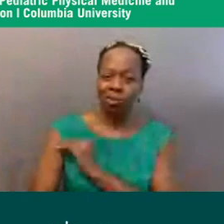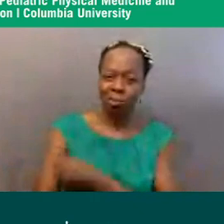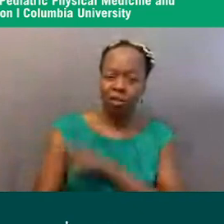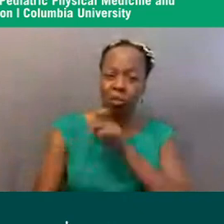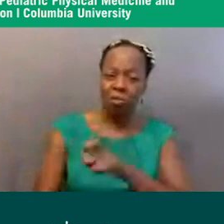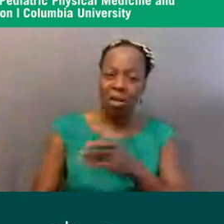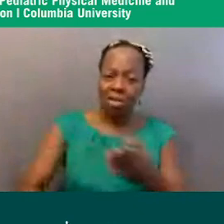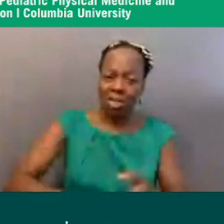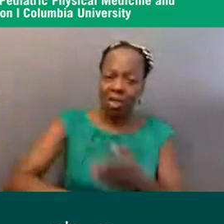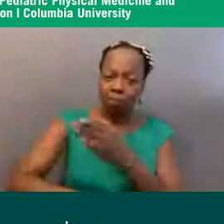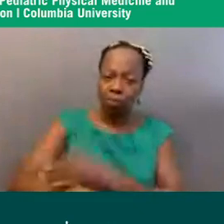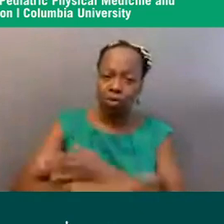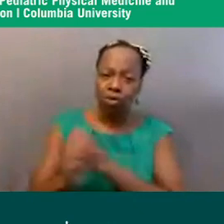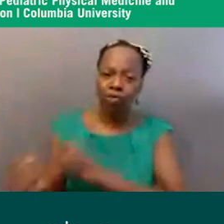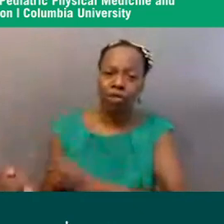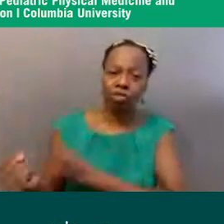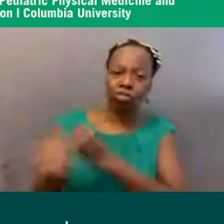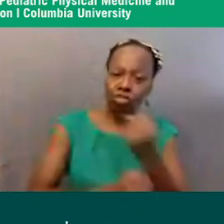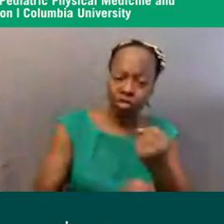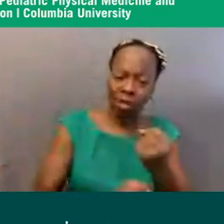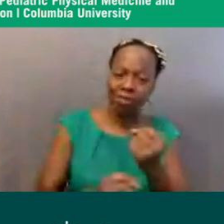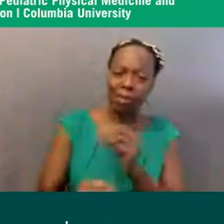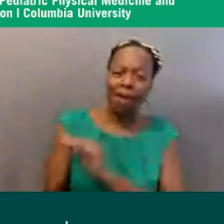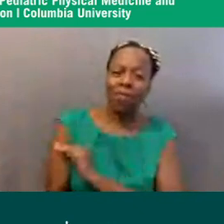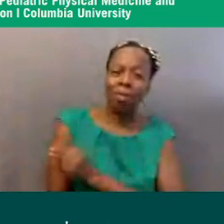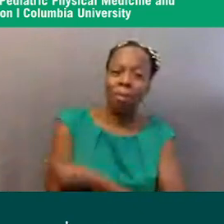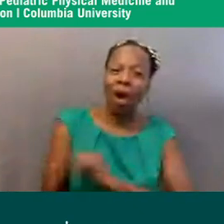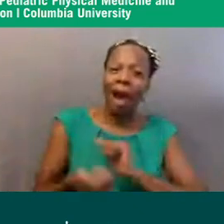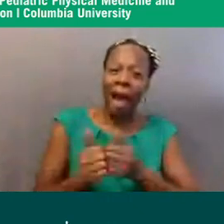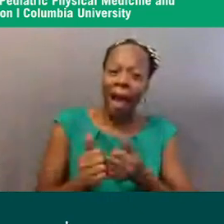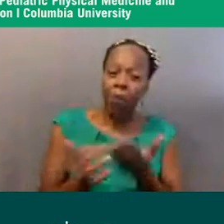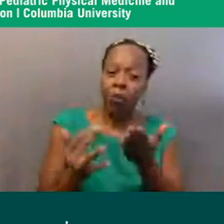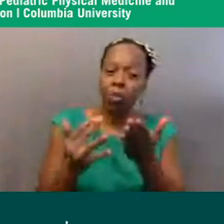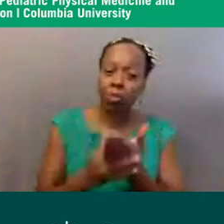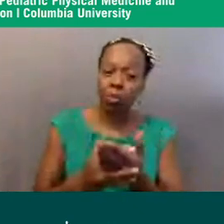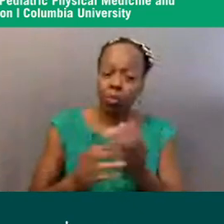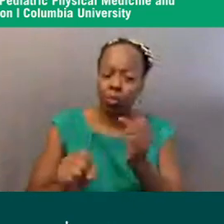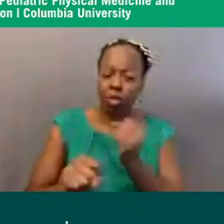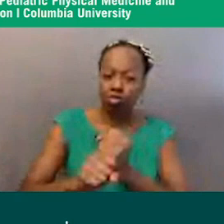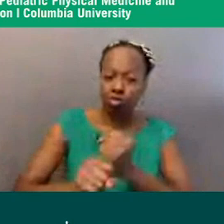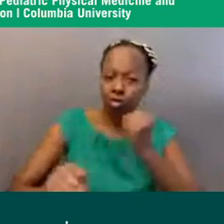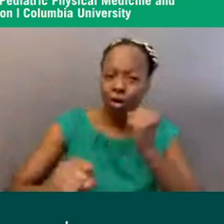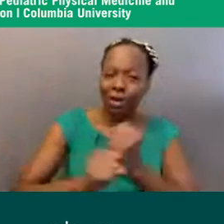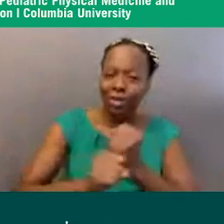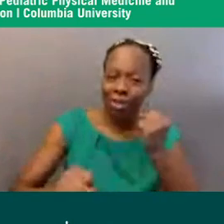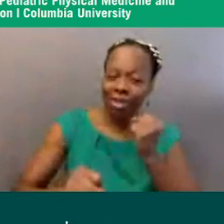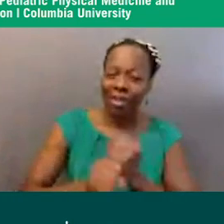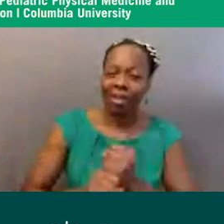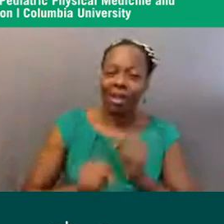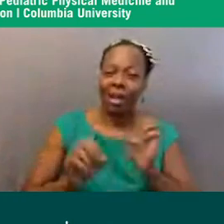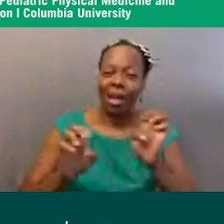combination of strengthening and stretching exercise is gonna bring our patient to the next level of function.